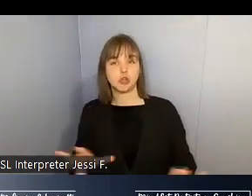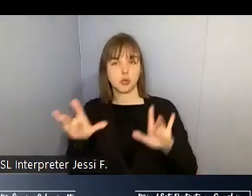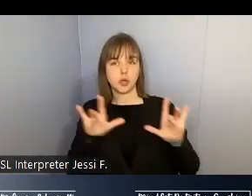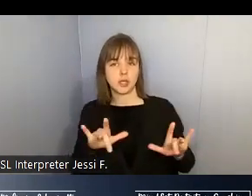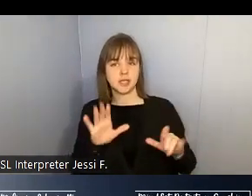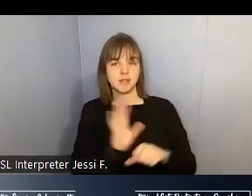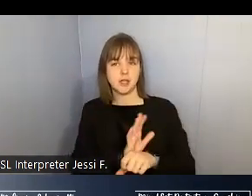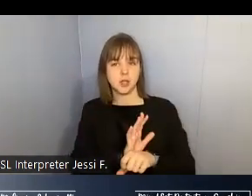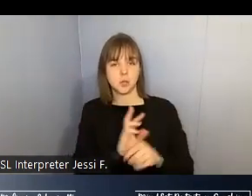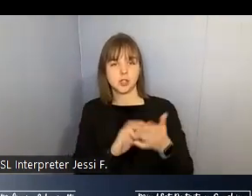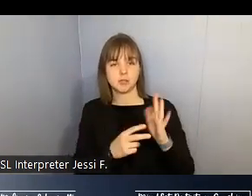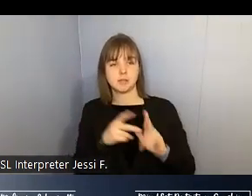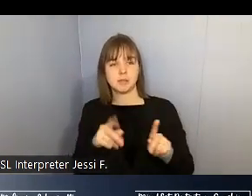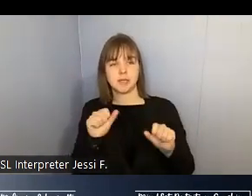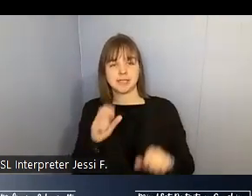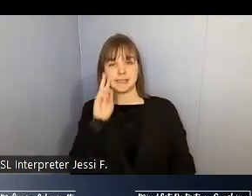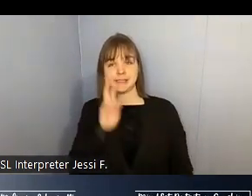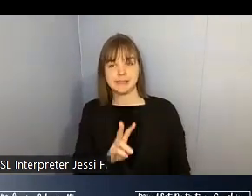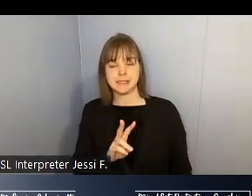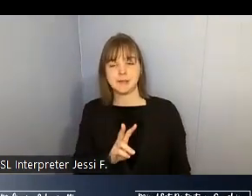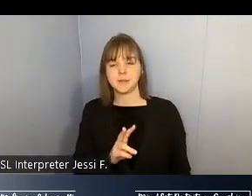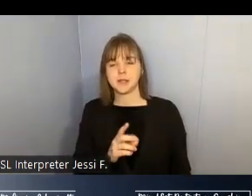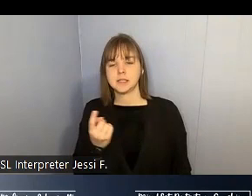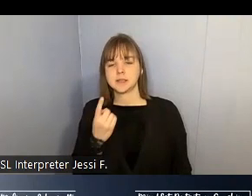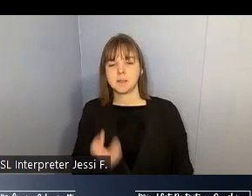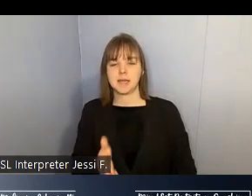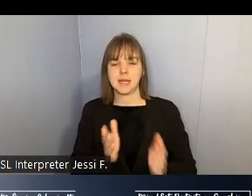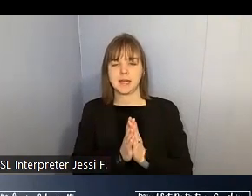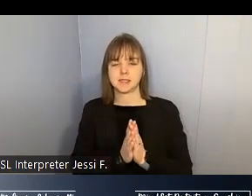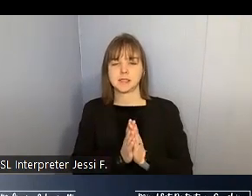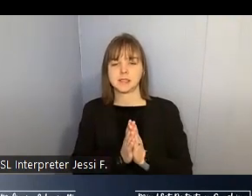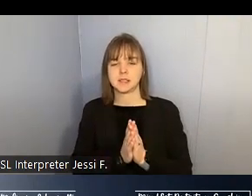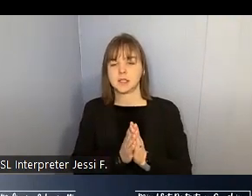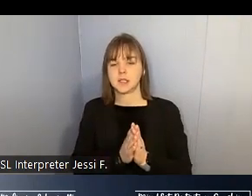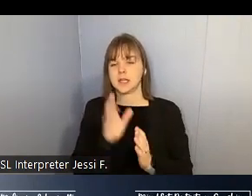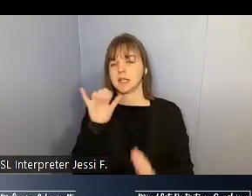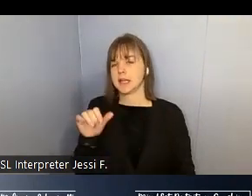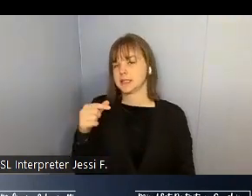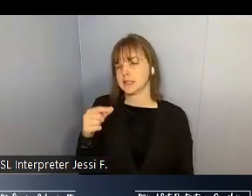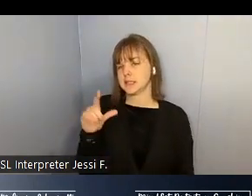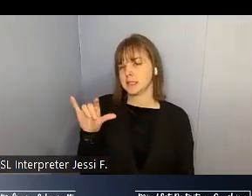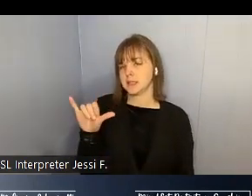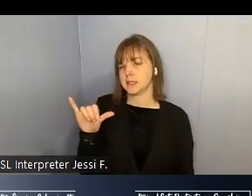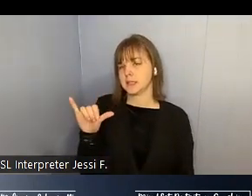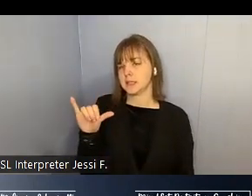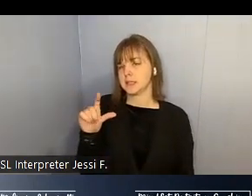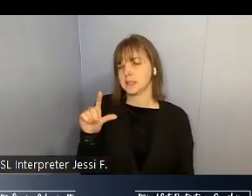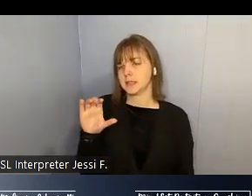so that people can take a look. And there was one question about, will you address the glycemic index way of eating,